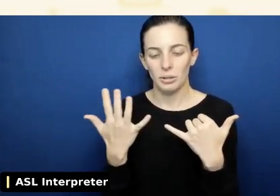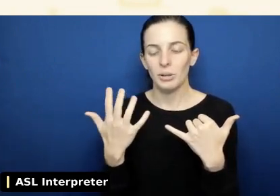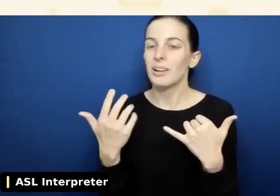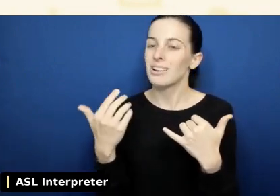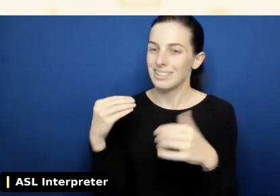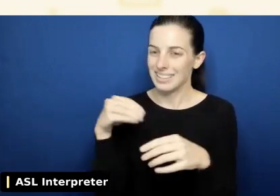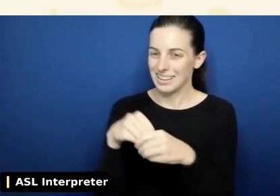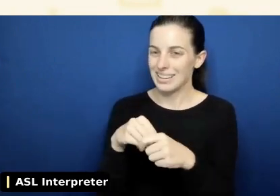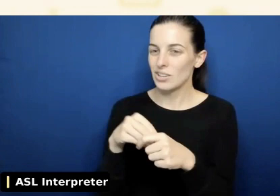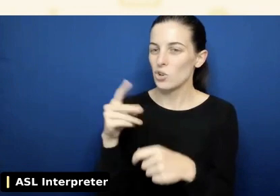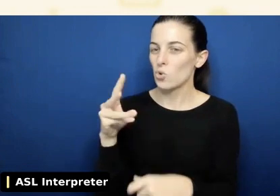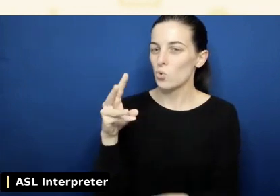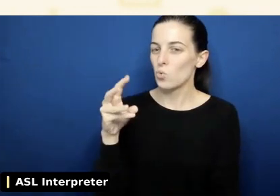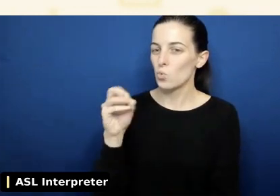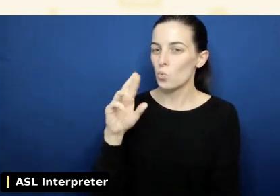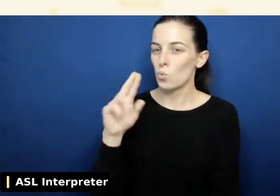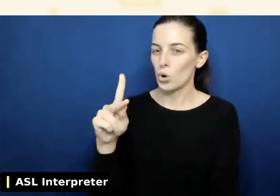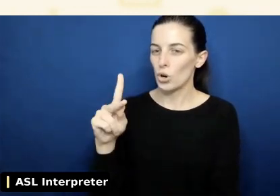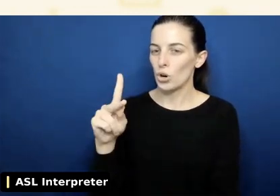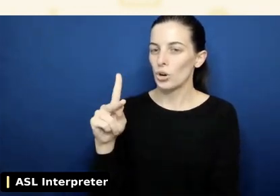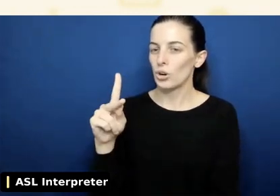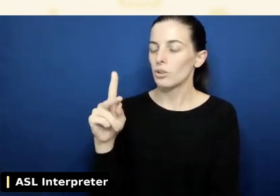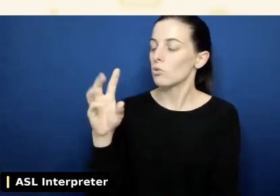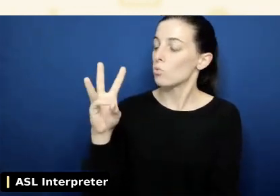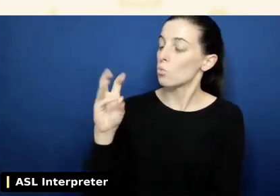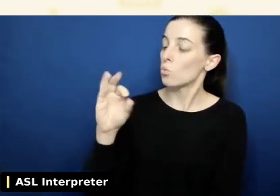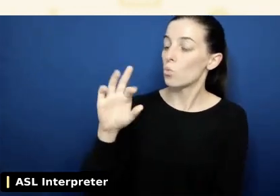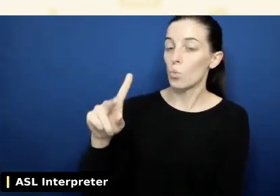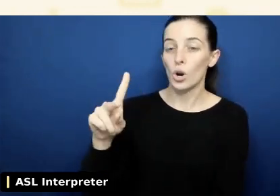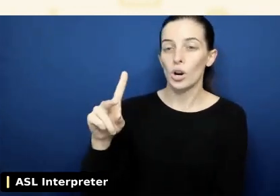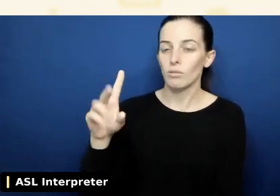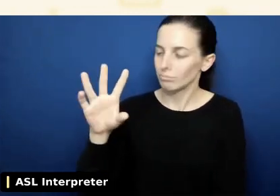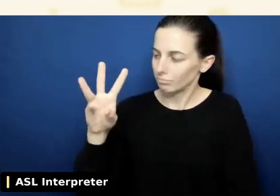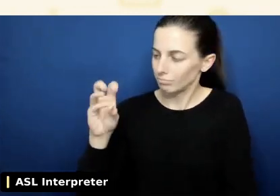and the DIB working group, and we are currently working